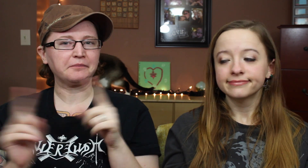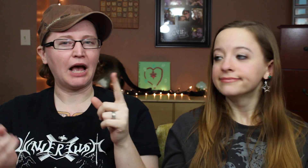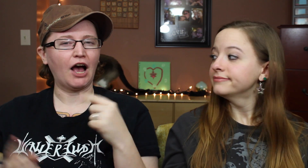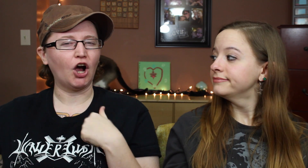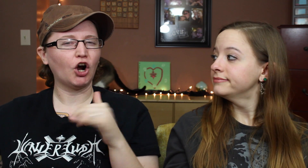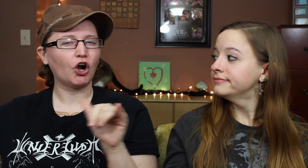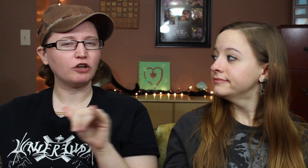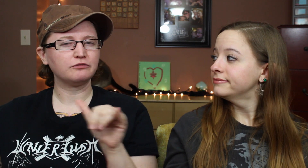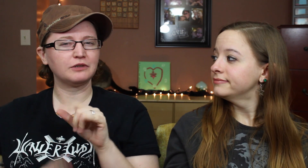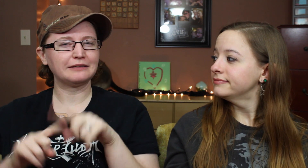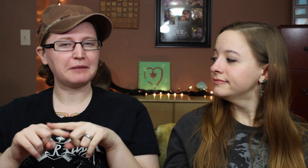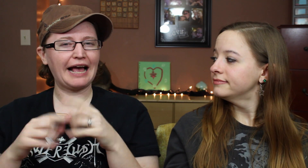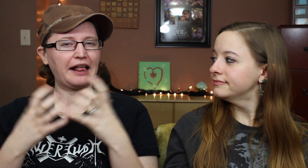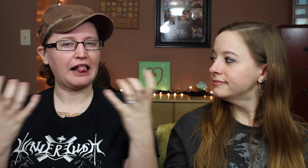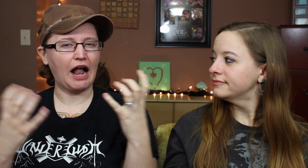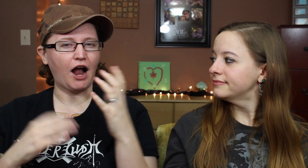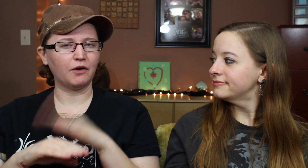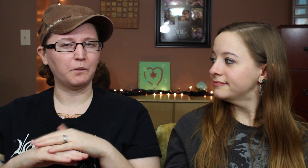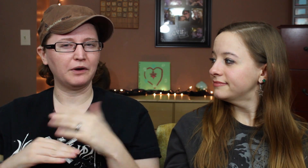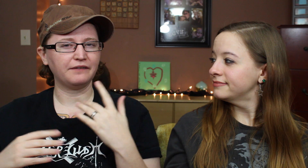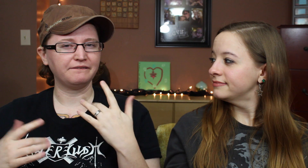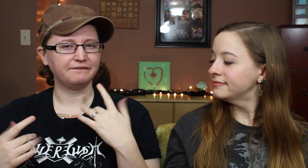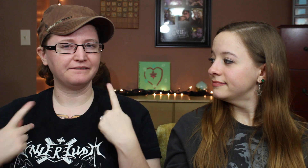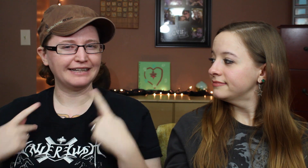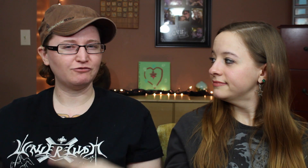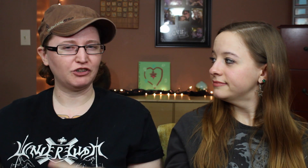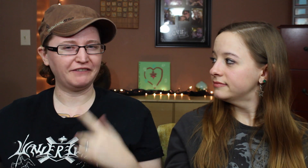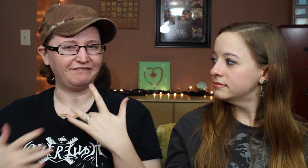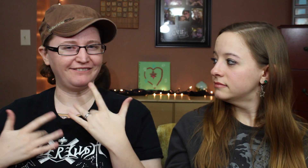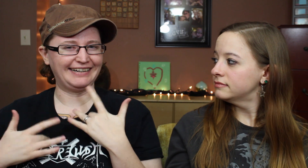hearing aids and that's fine but also I depend a lot on